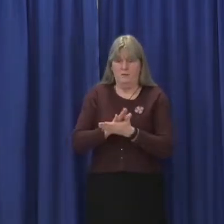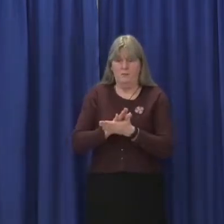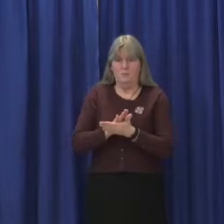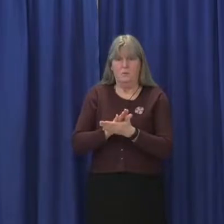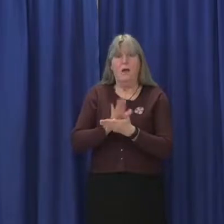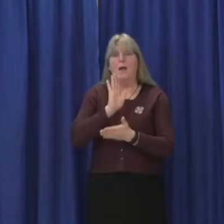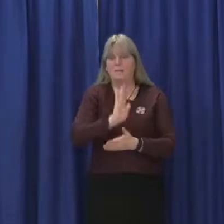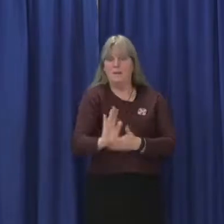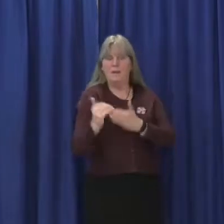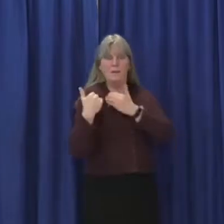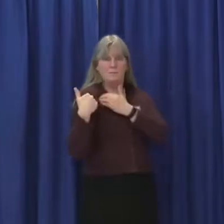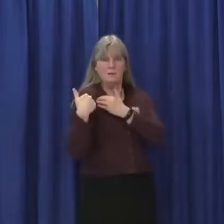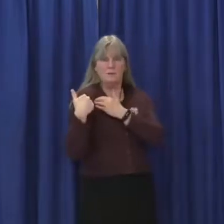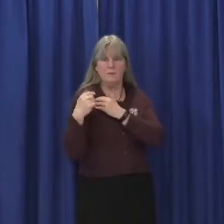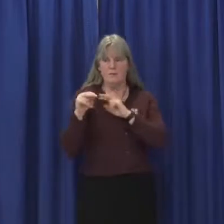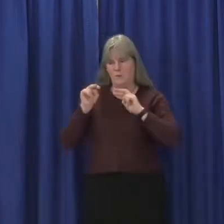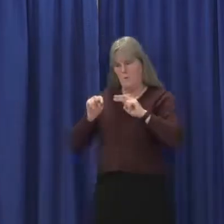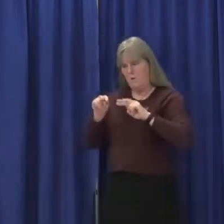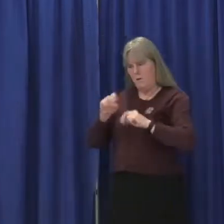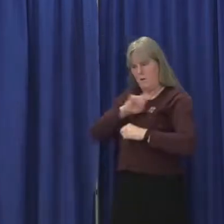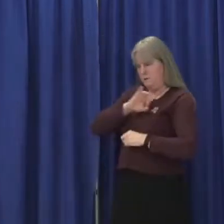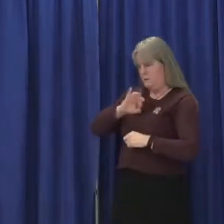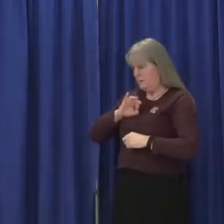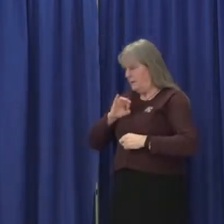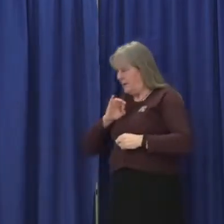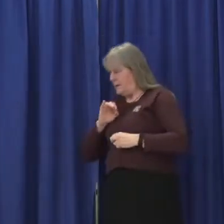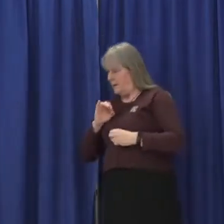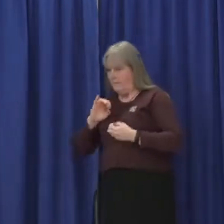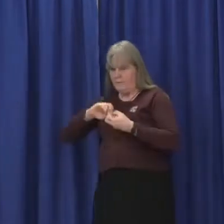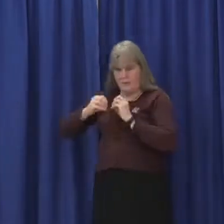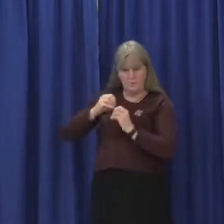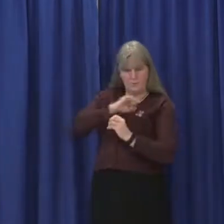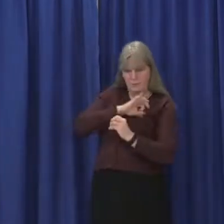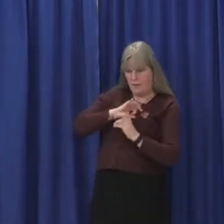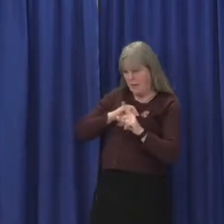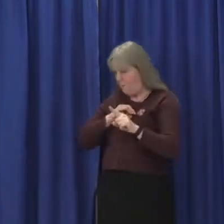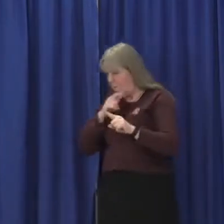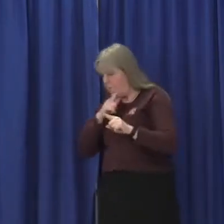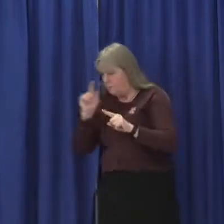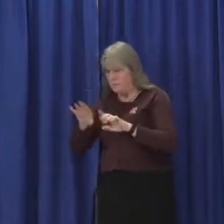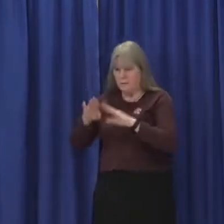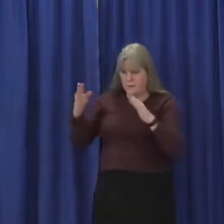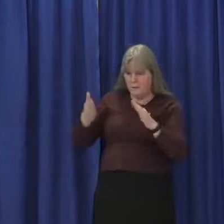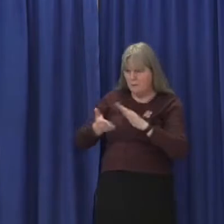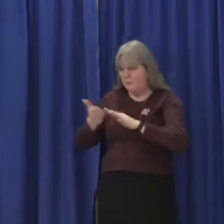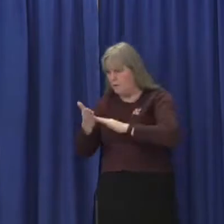indicators, and will make decisions based on what is needed to keep schools operating within their COVID